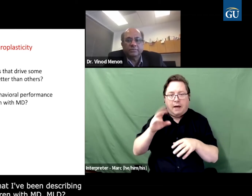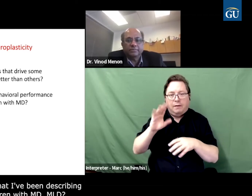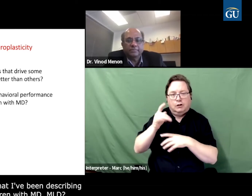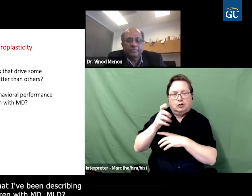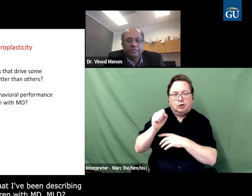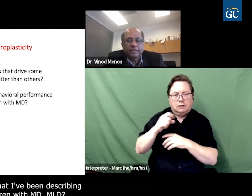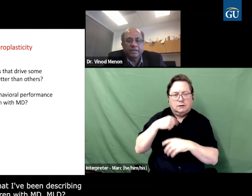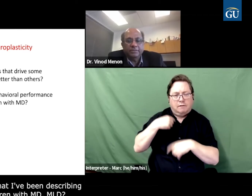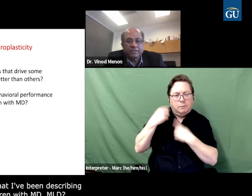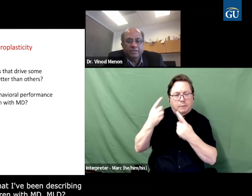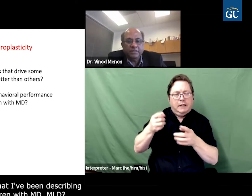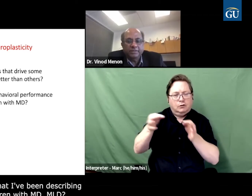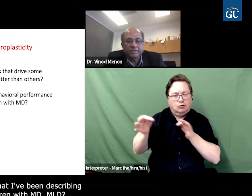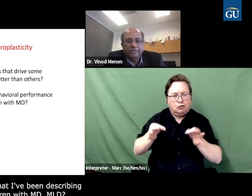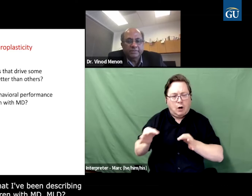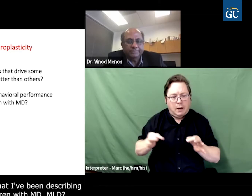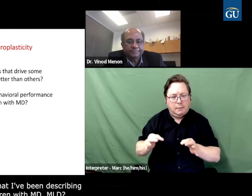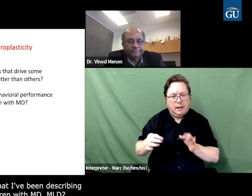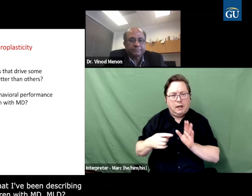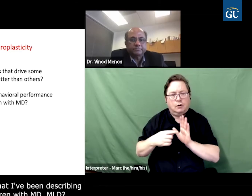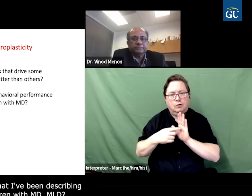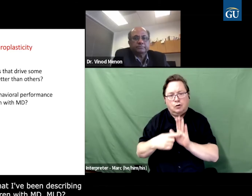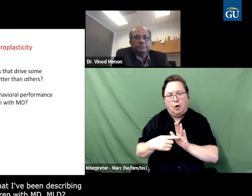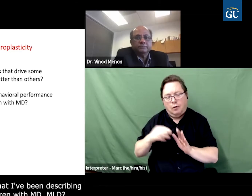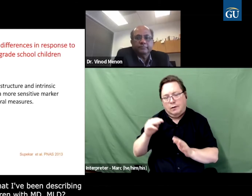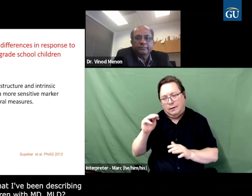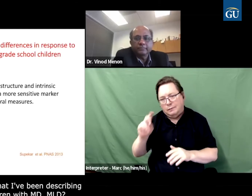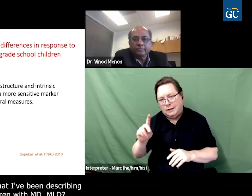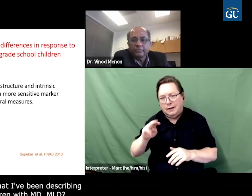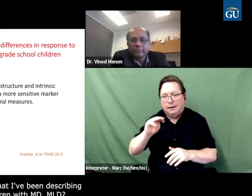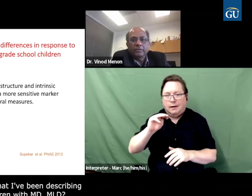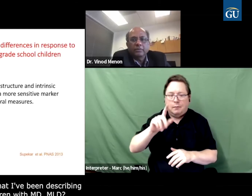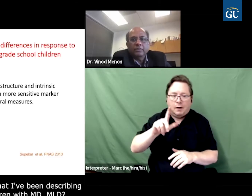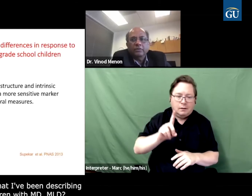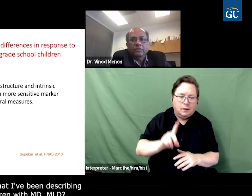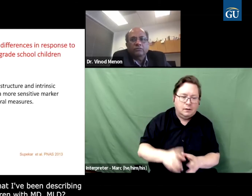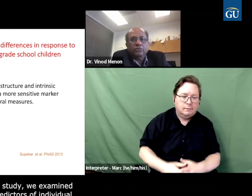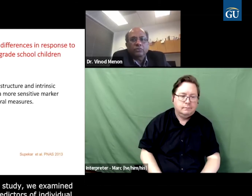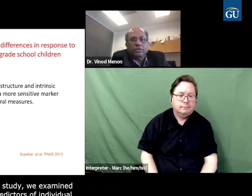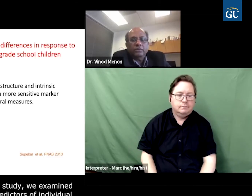in children with md mld